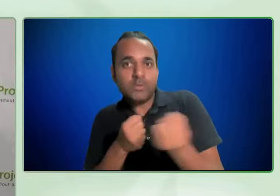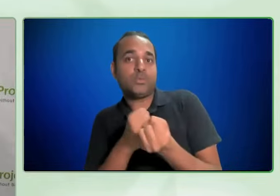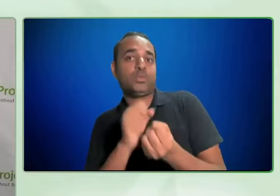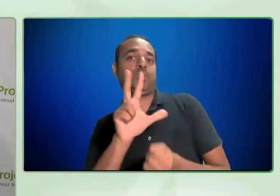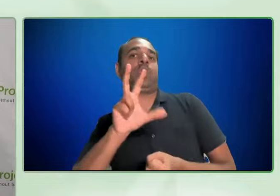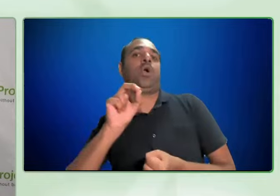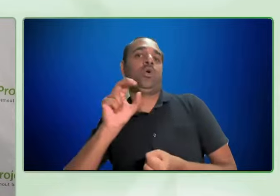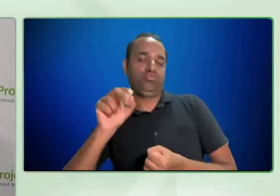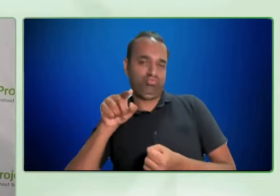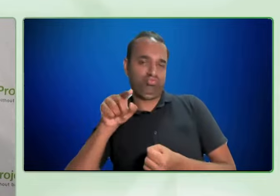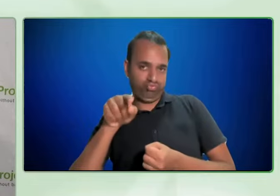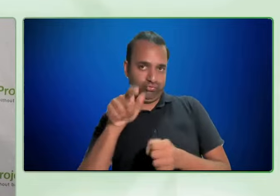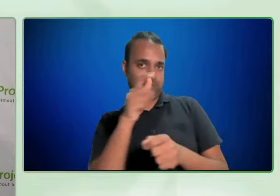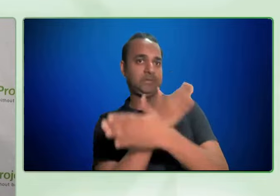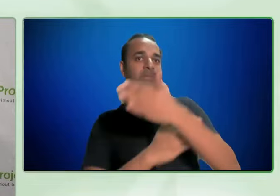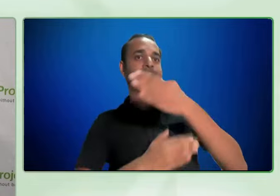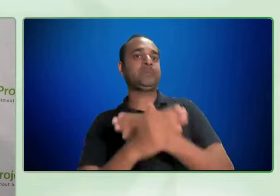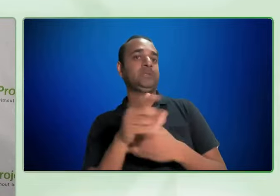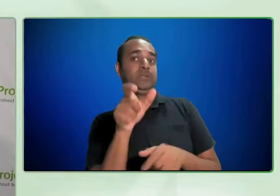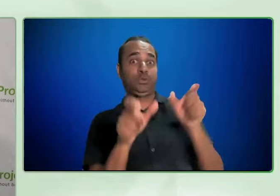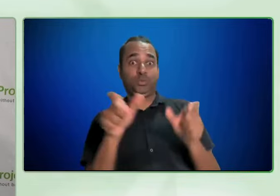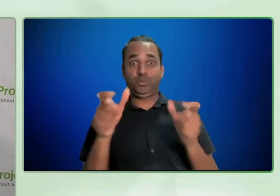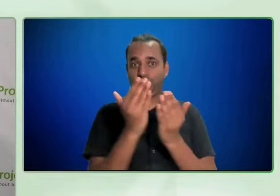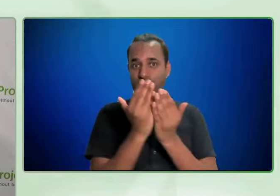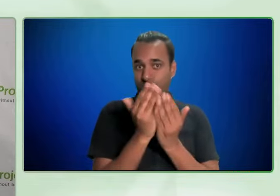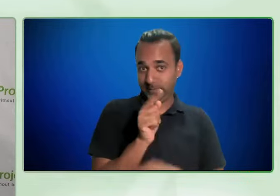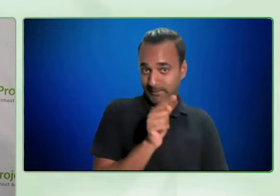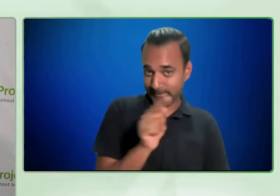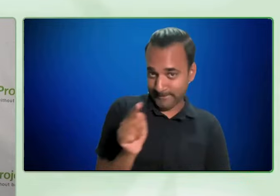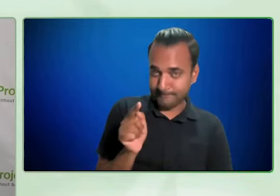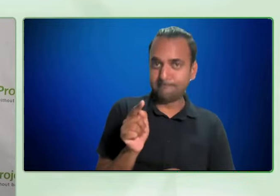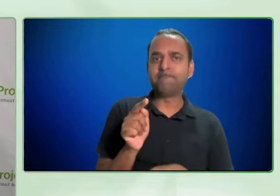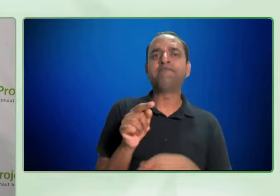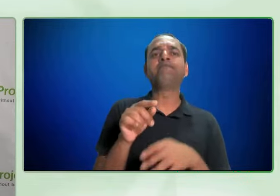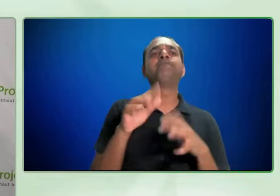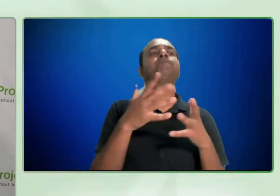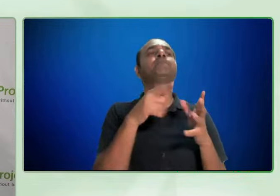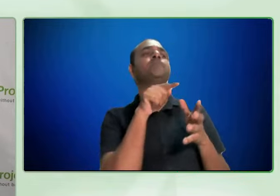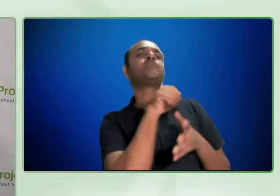and this is what the ATHENA Project is all about.